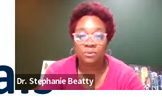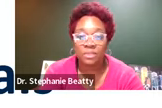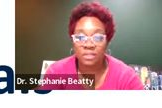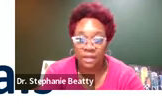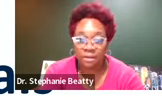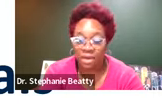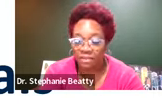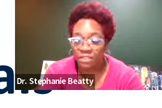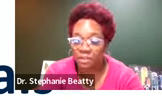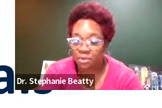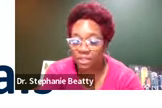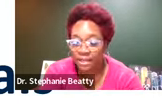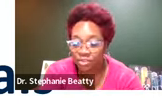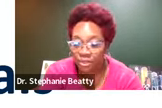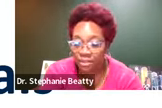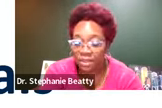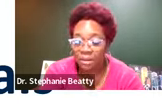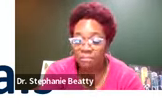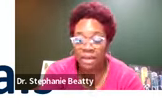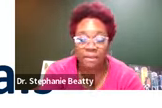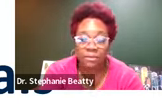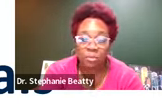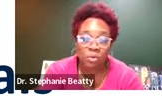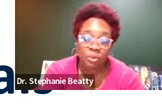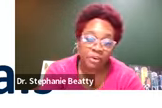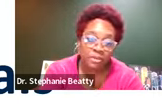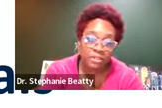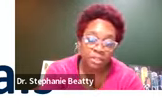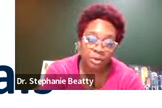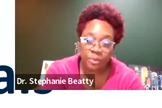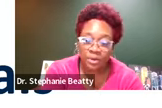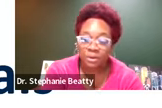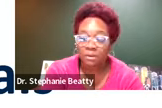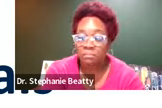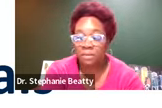use the same methods of communication. Maybe someone prefers an interpreter,